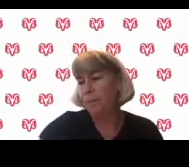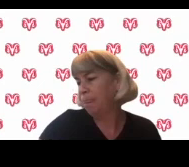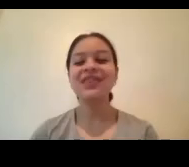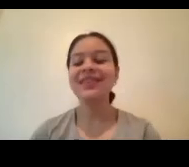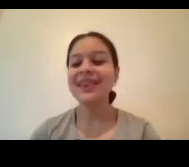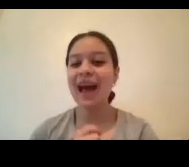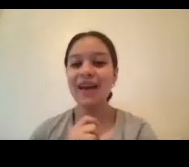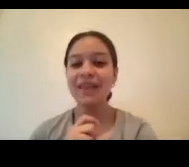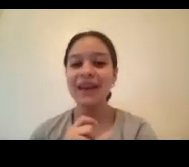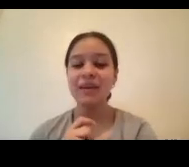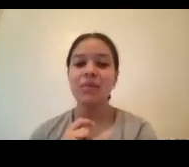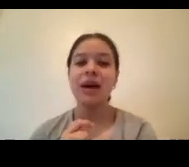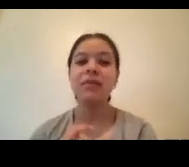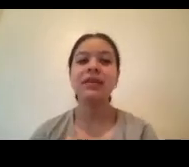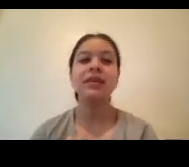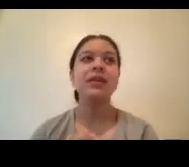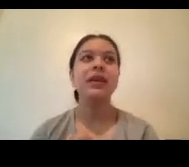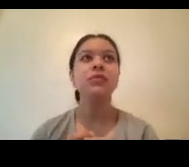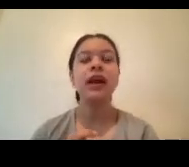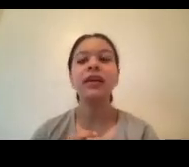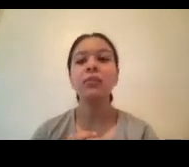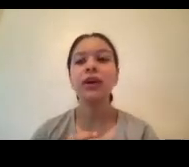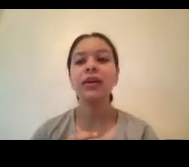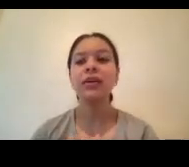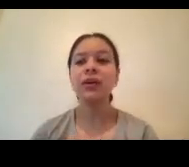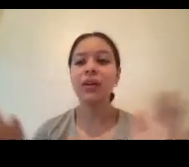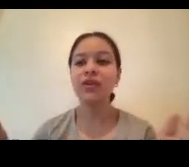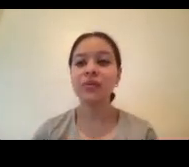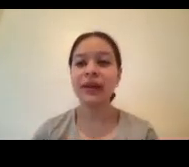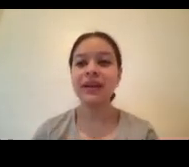I was just going to add that, I mean, in reality, what you all are doing